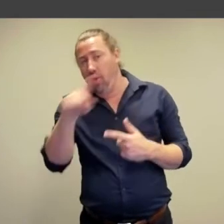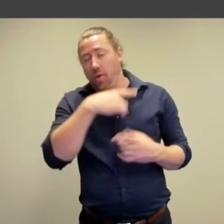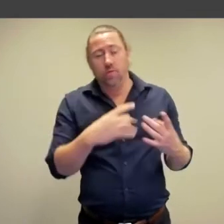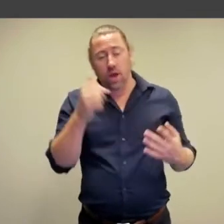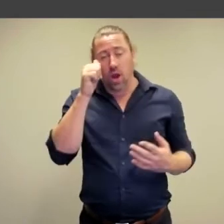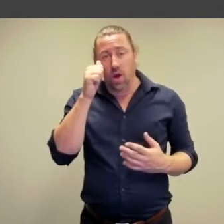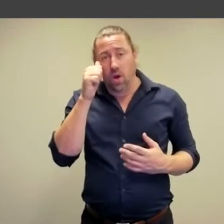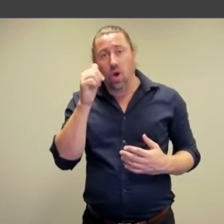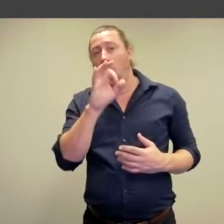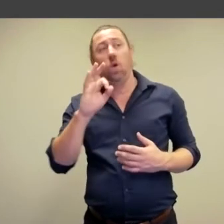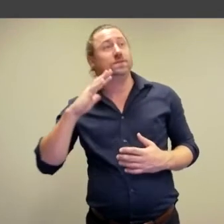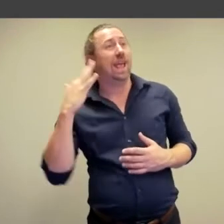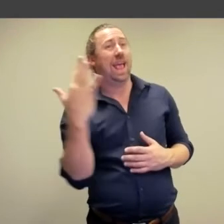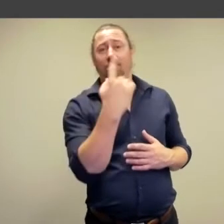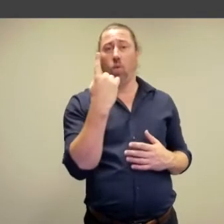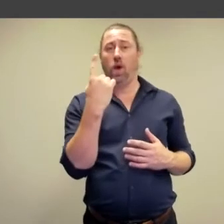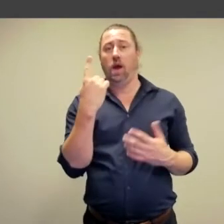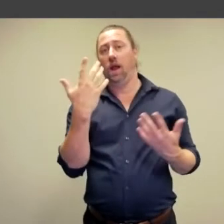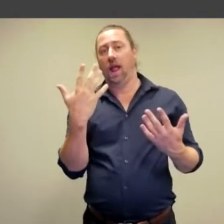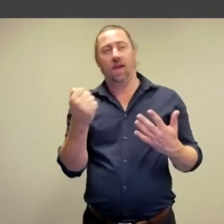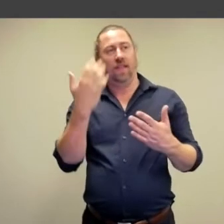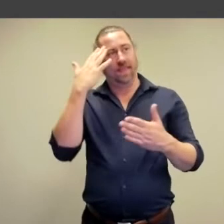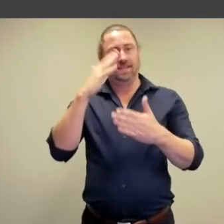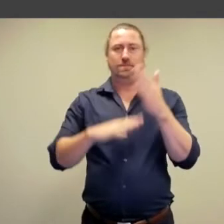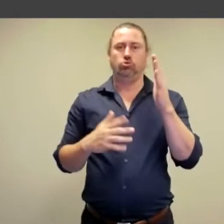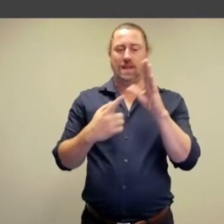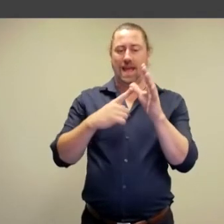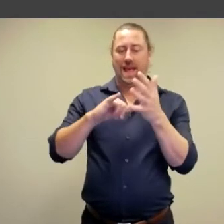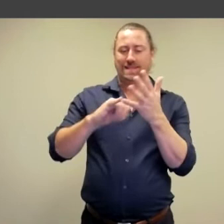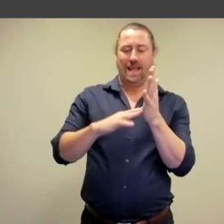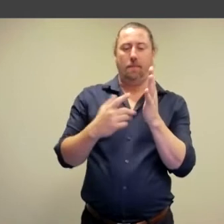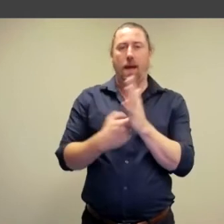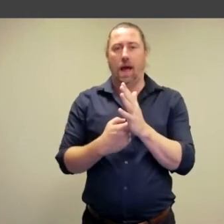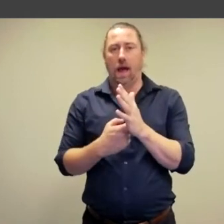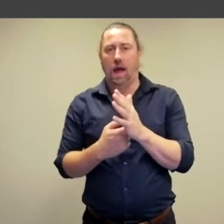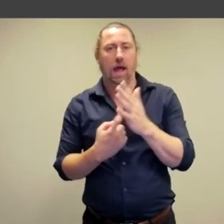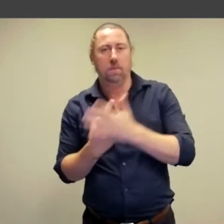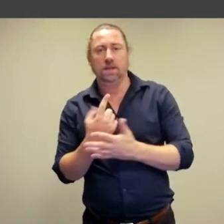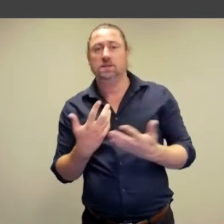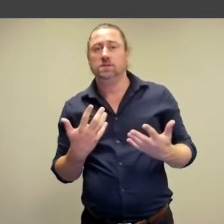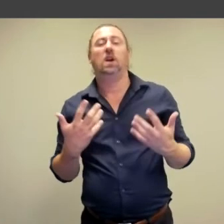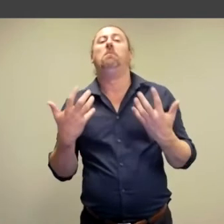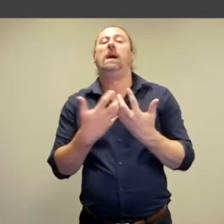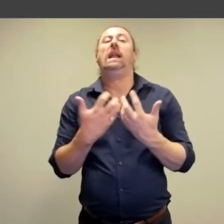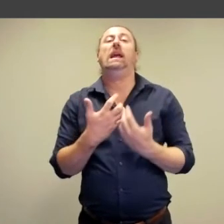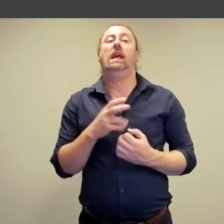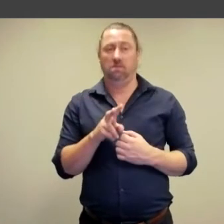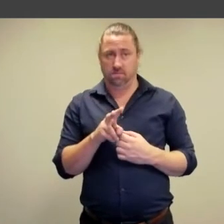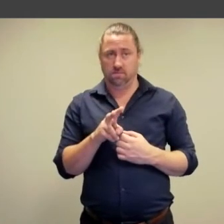not everyone experiences ASMR